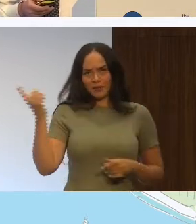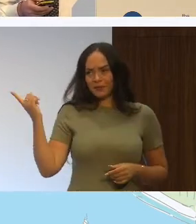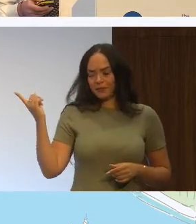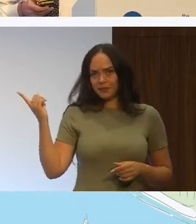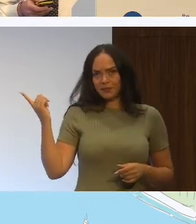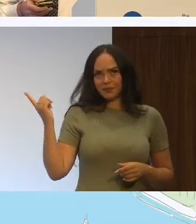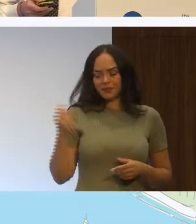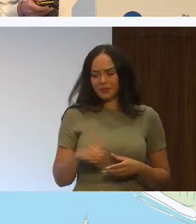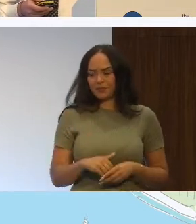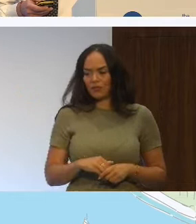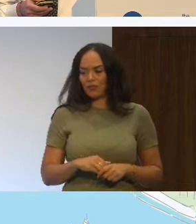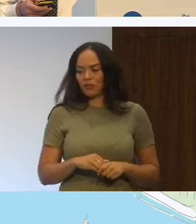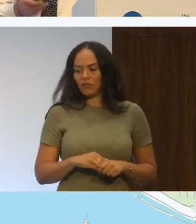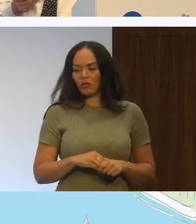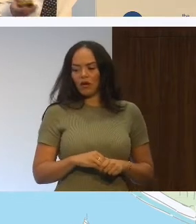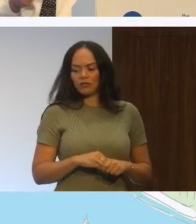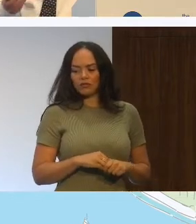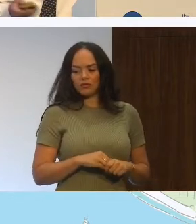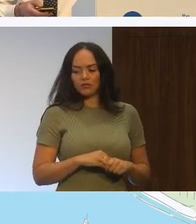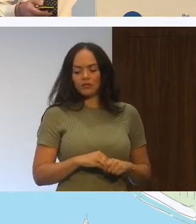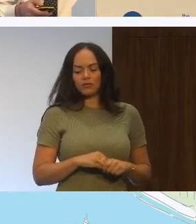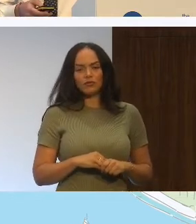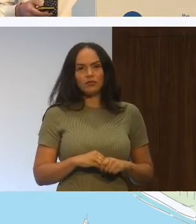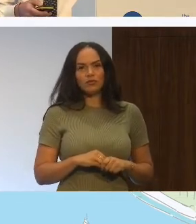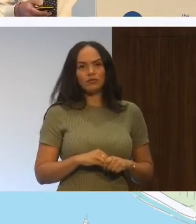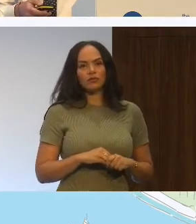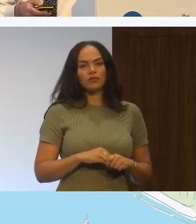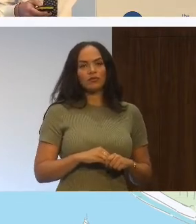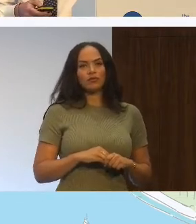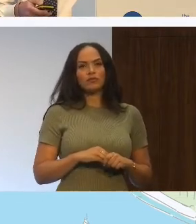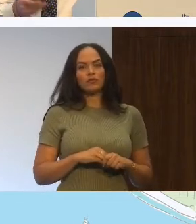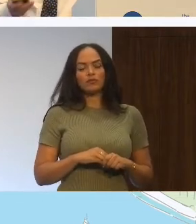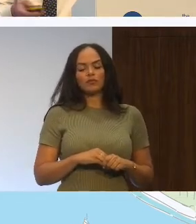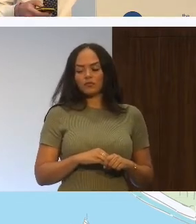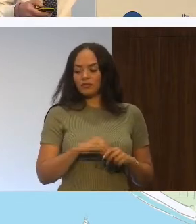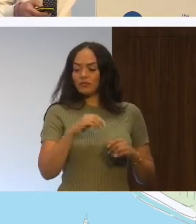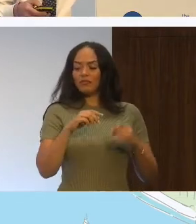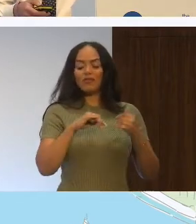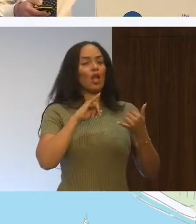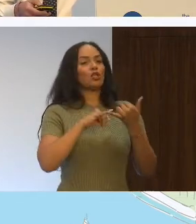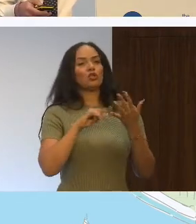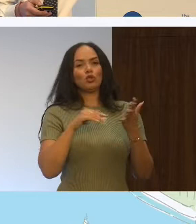invented first. And it's I guess it's the most basic one. It has the poorest bioavailability and it probably gets into the system